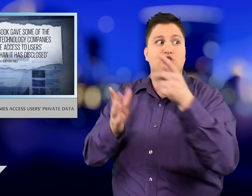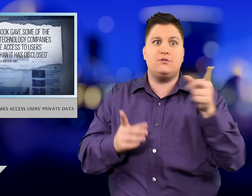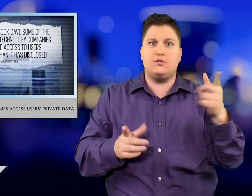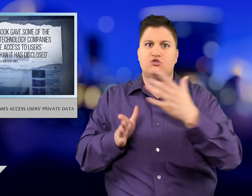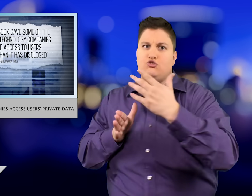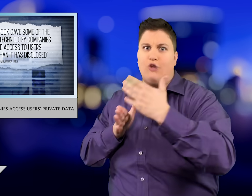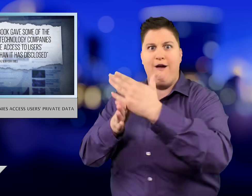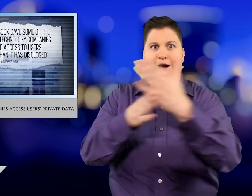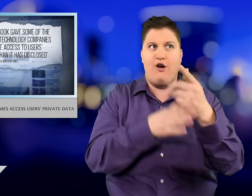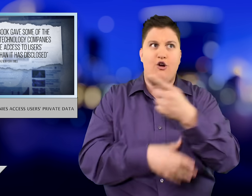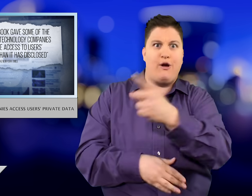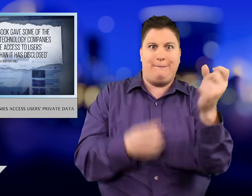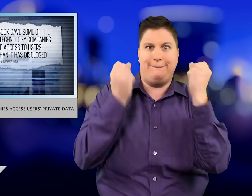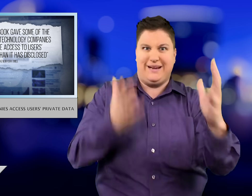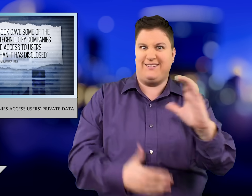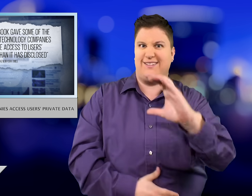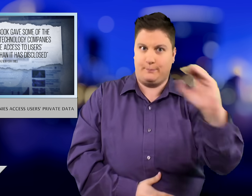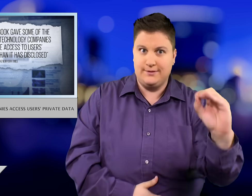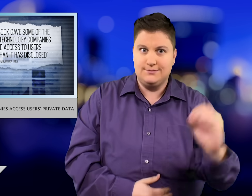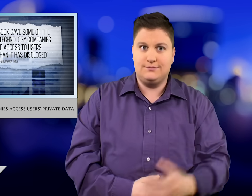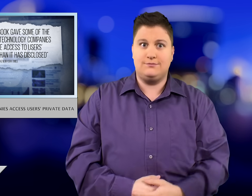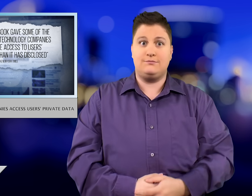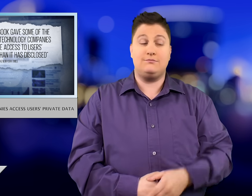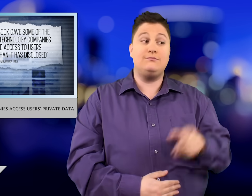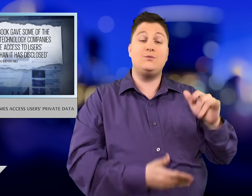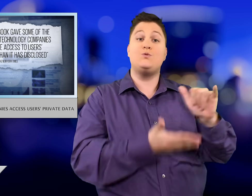information with dozens of companies.